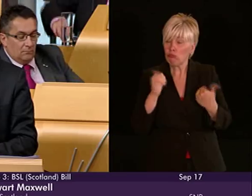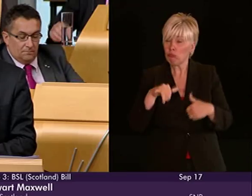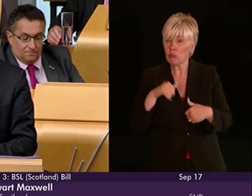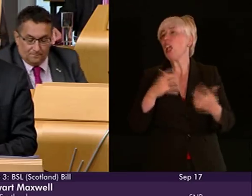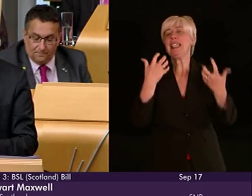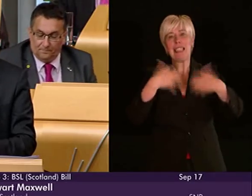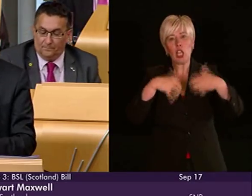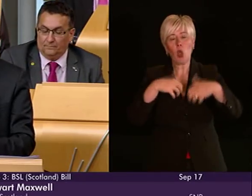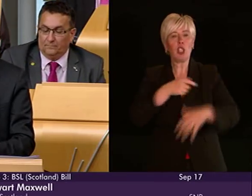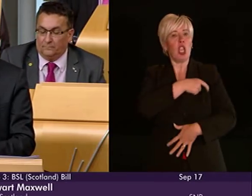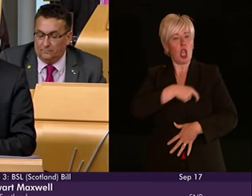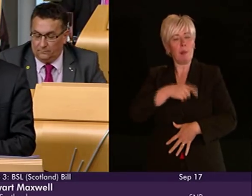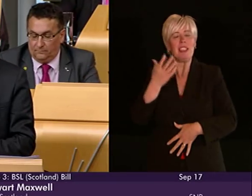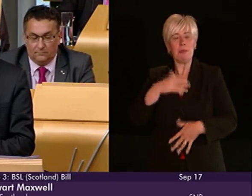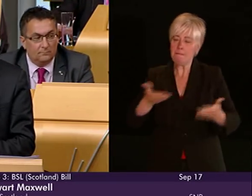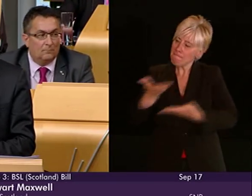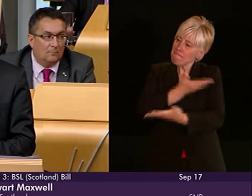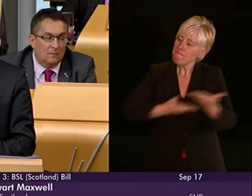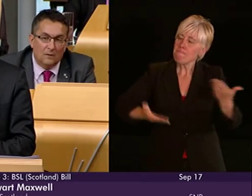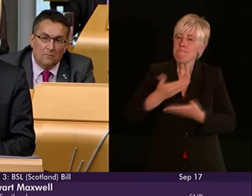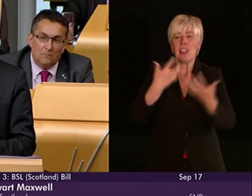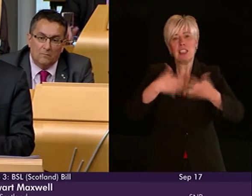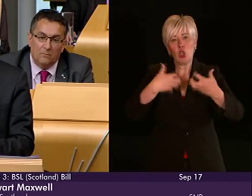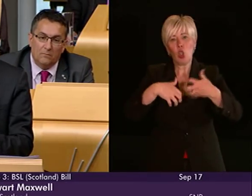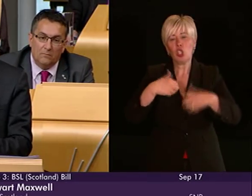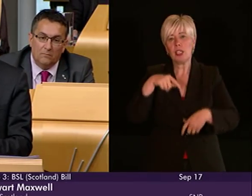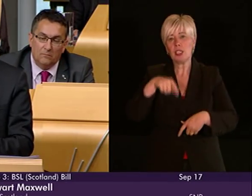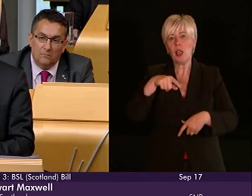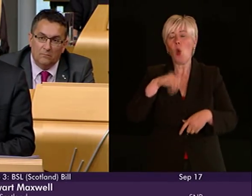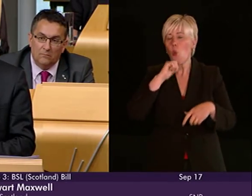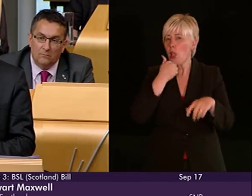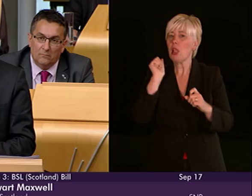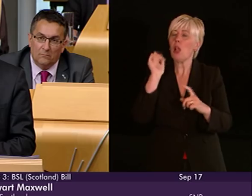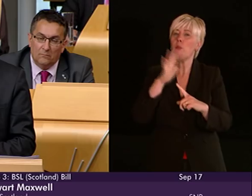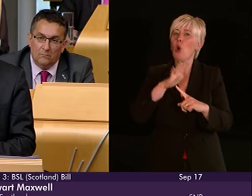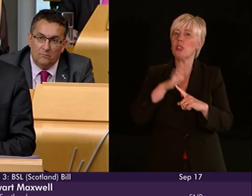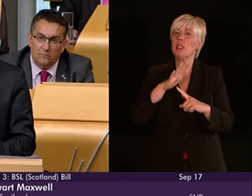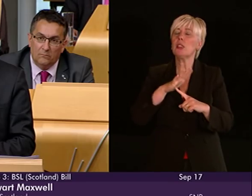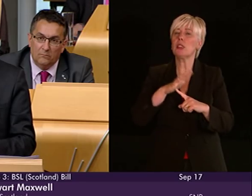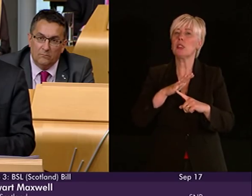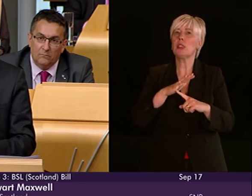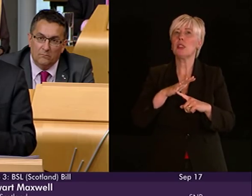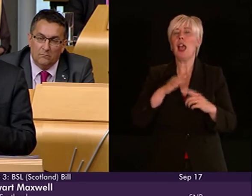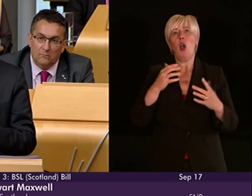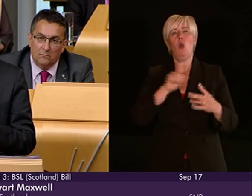about the use of technology and how technology will be important in ensuring that